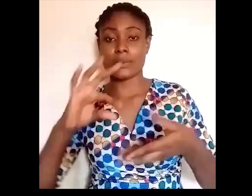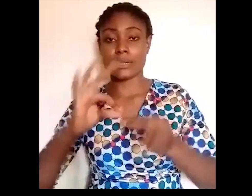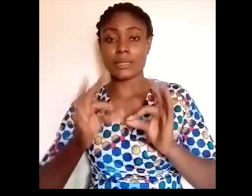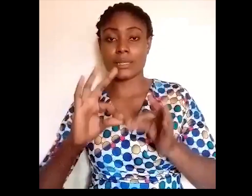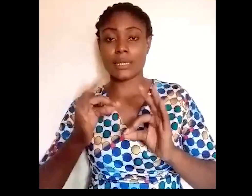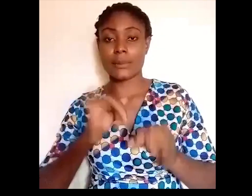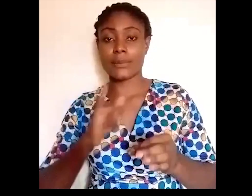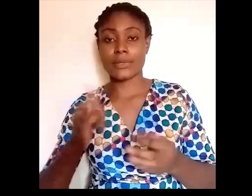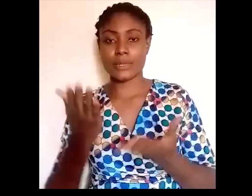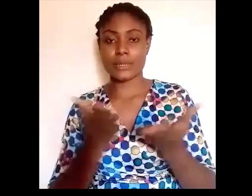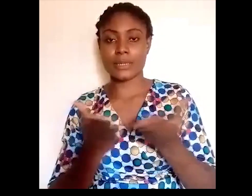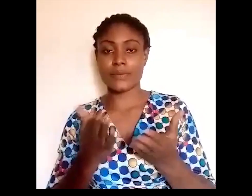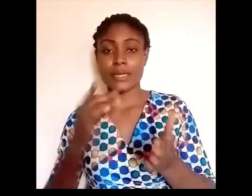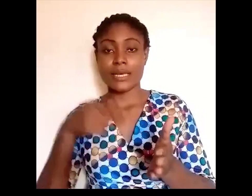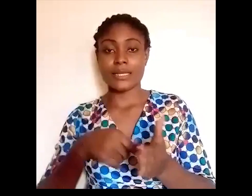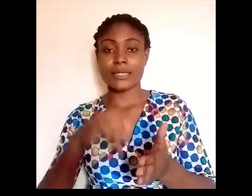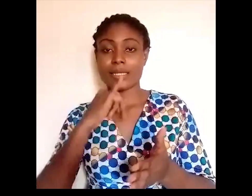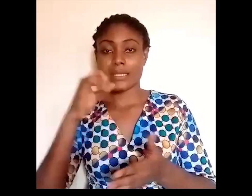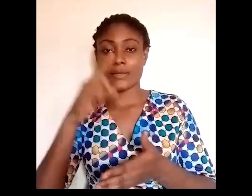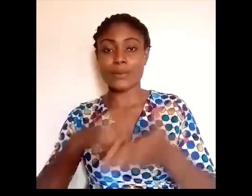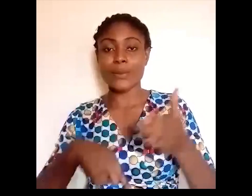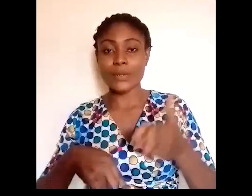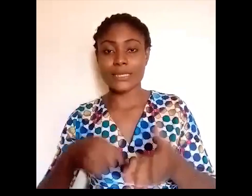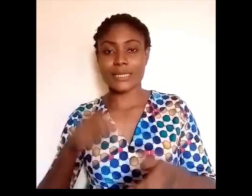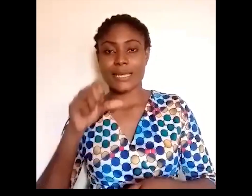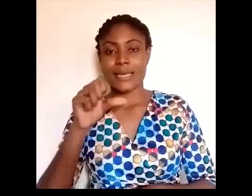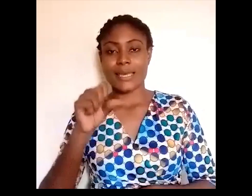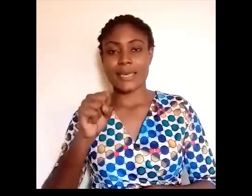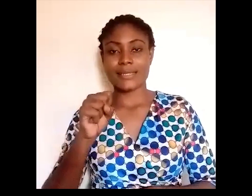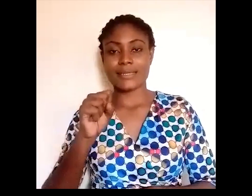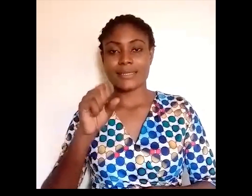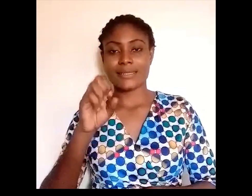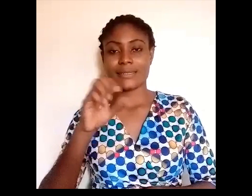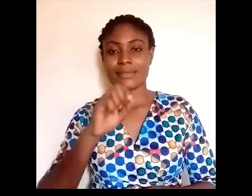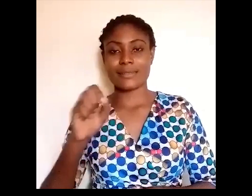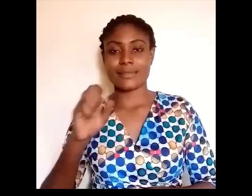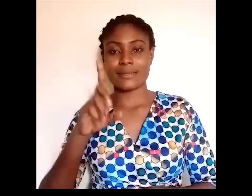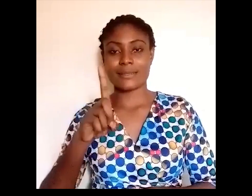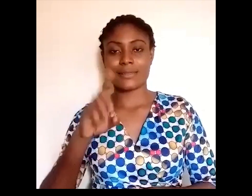sign language interpreting services. This is what S-DELI stands for!